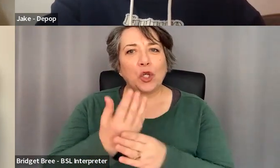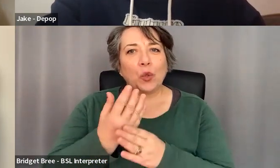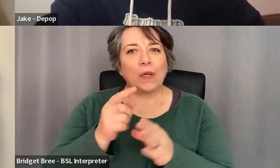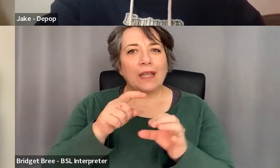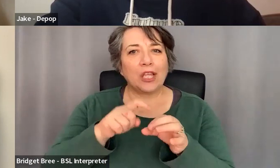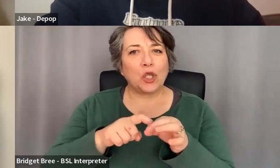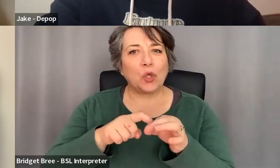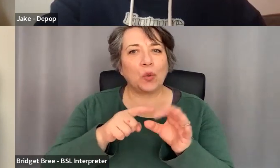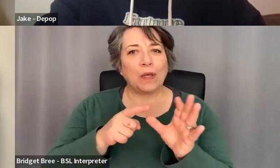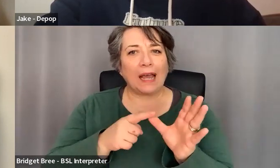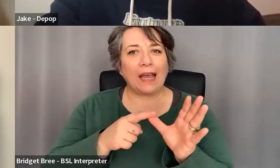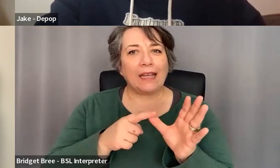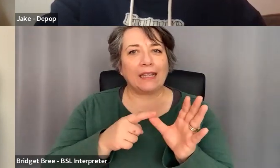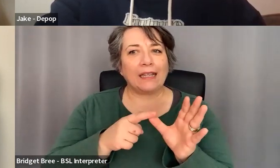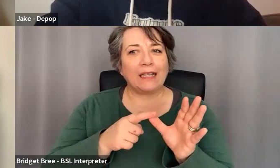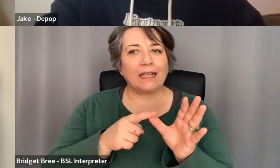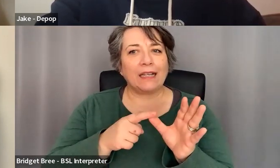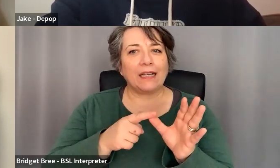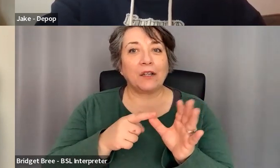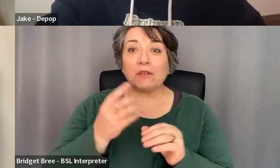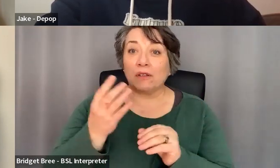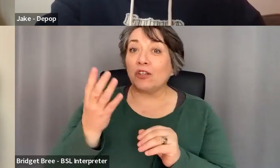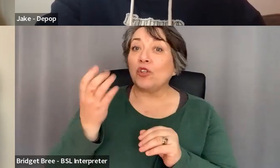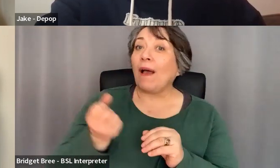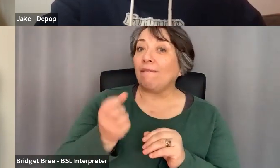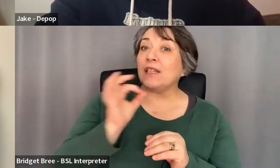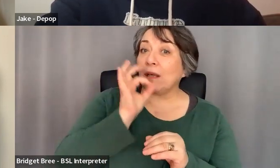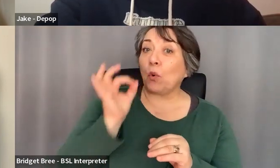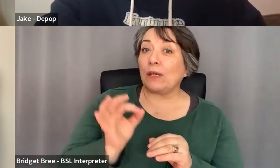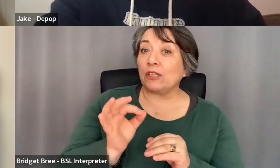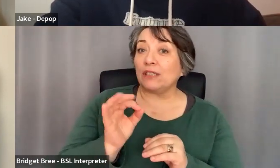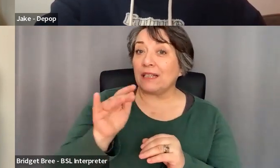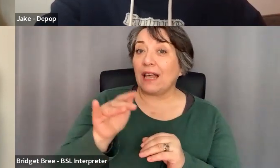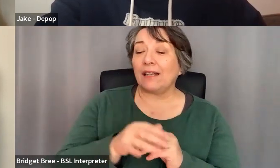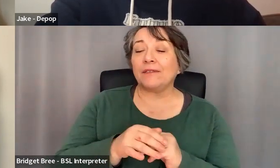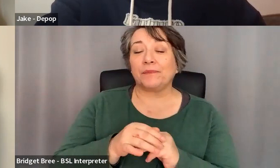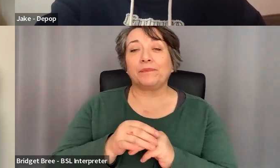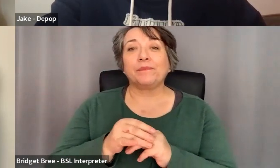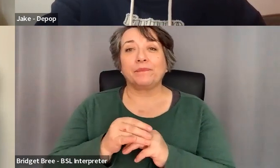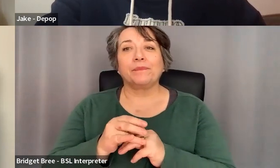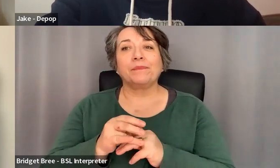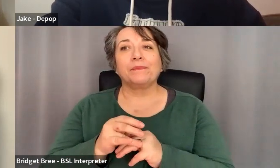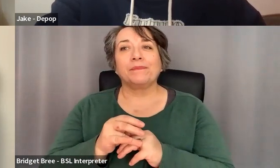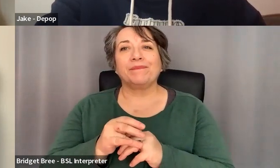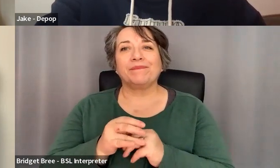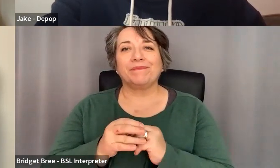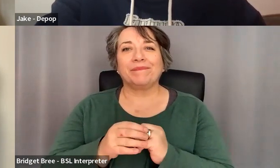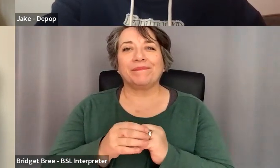have anything come up new "Q" and "A". We've got some questions, really, big questions. We have some questions.